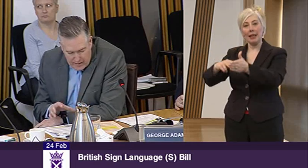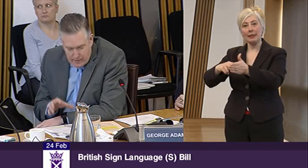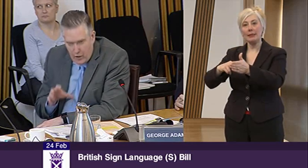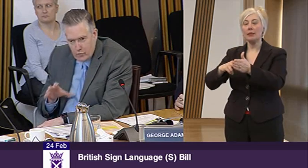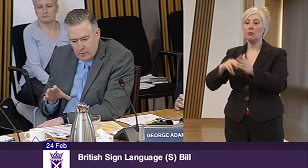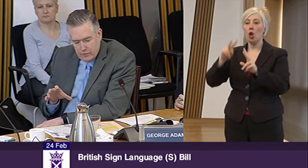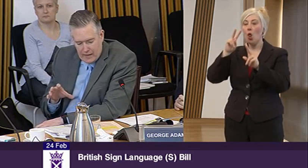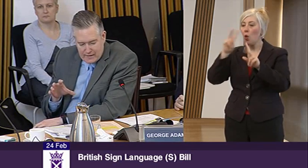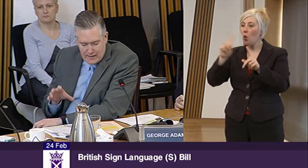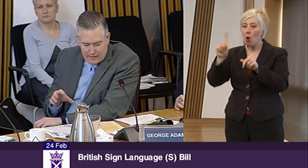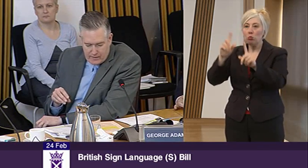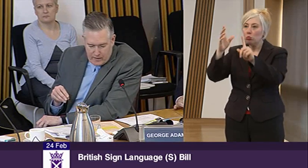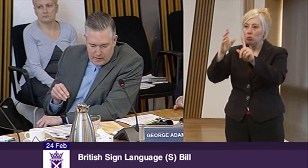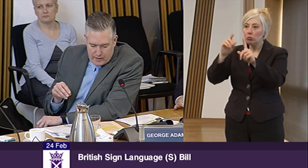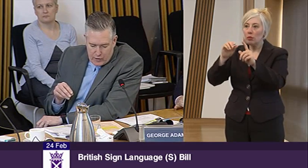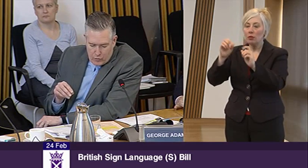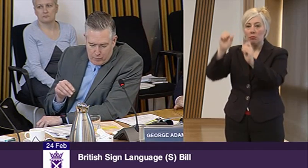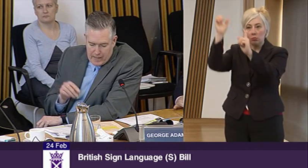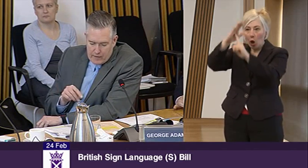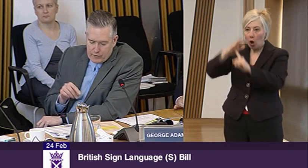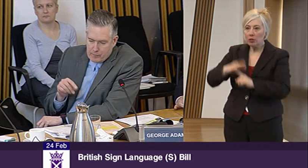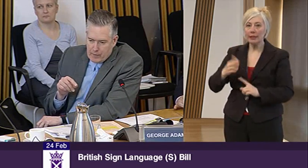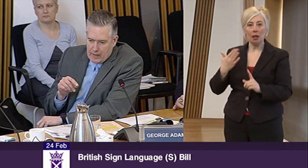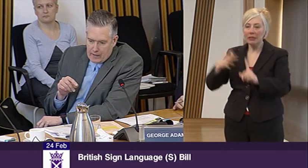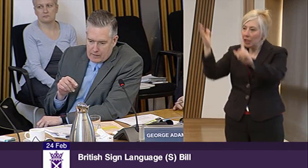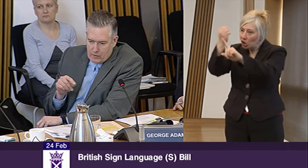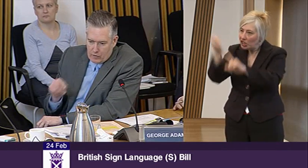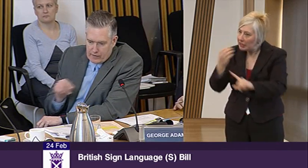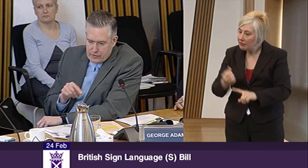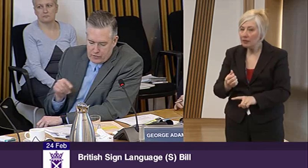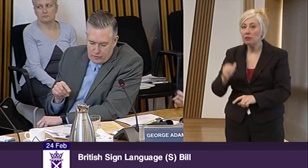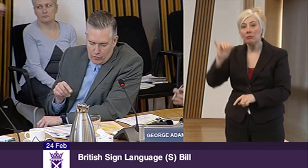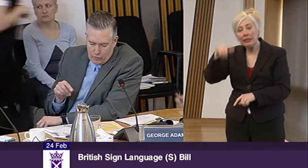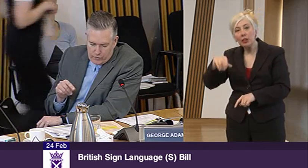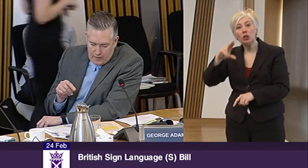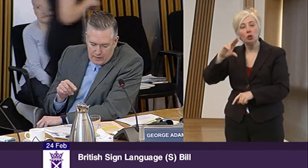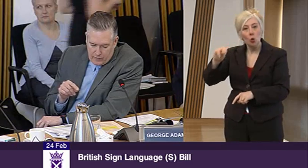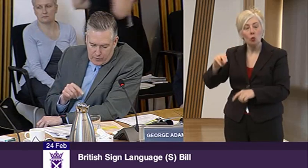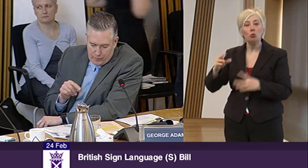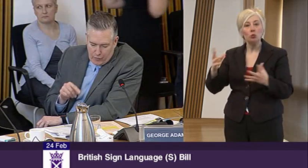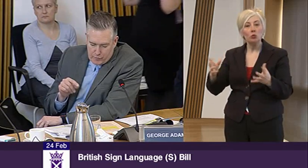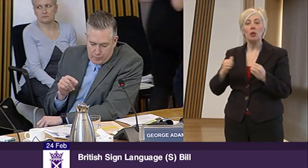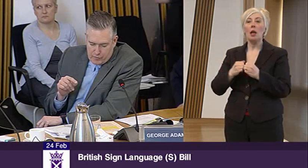account of measures taken and outcomes attained. Many of the organisations that are involved